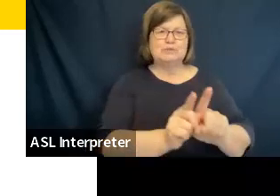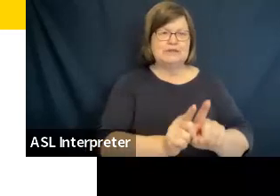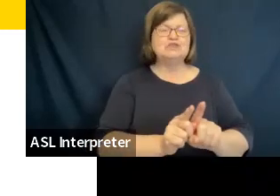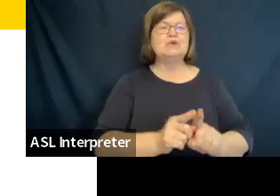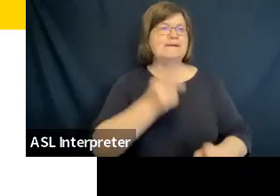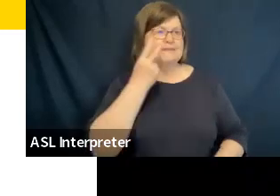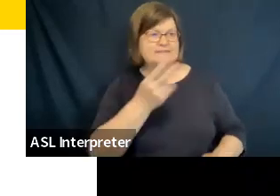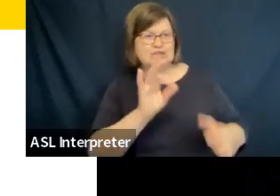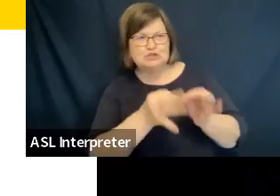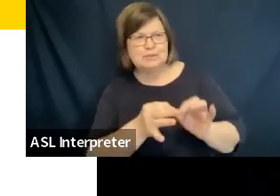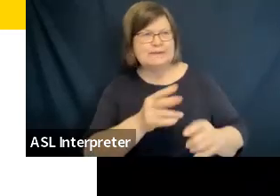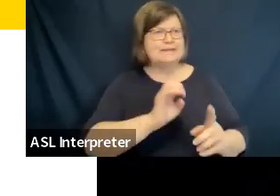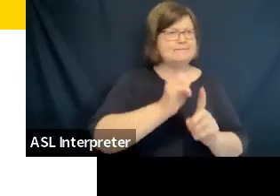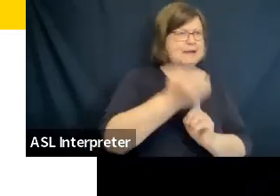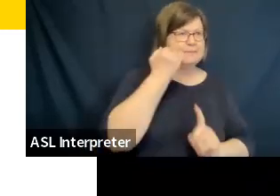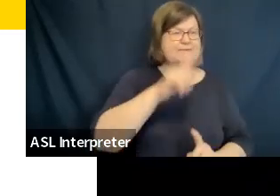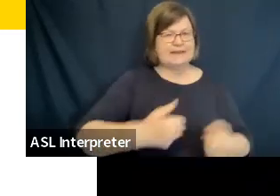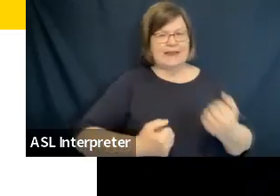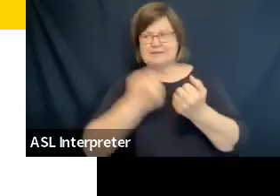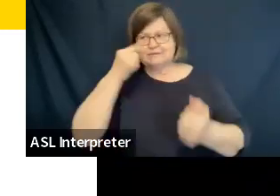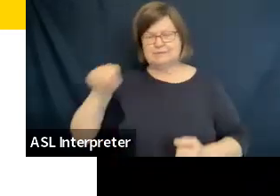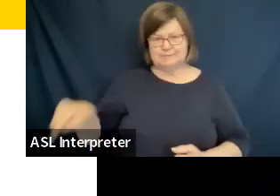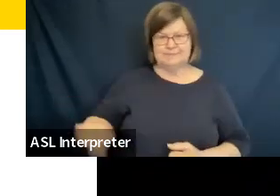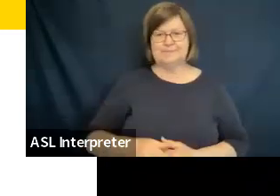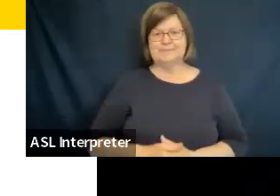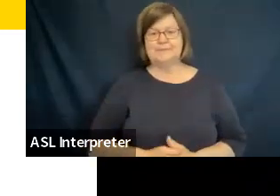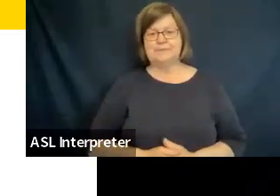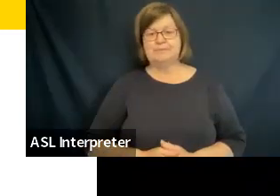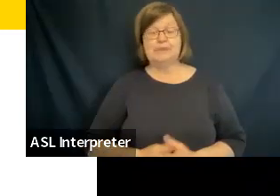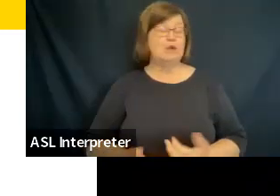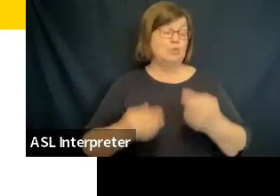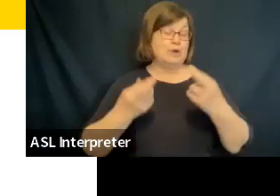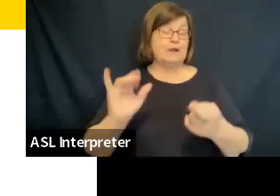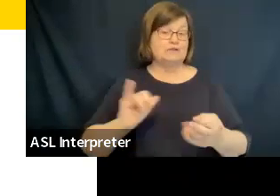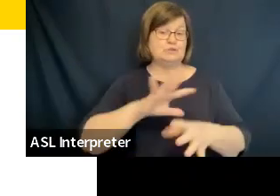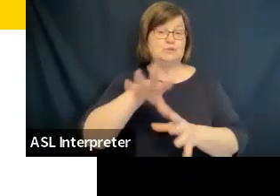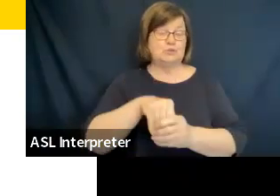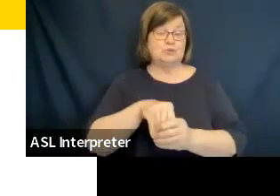environment when necessary and advocate on their behalf. Recommendations also included the medical